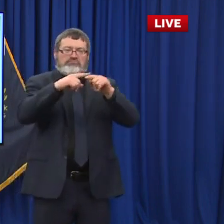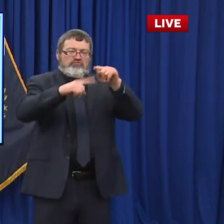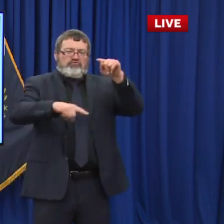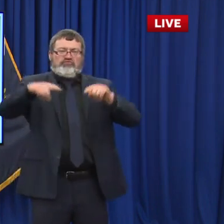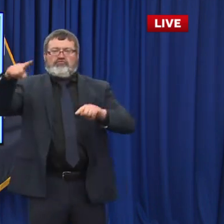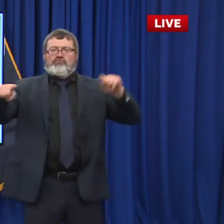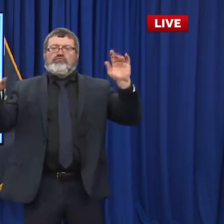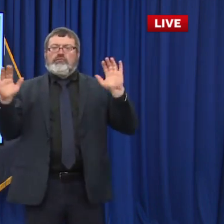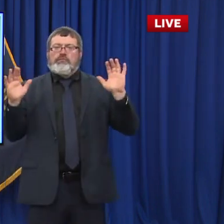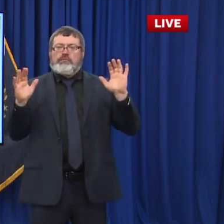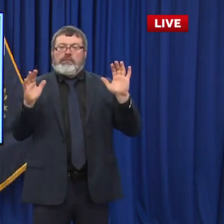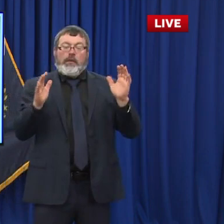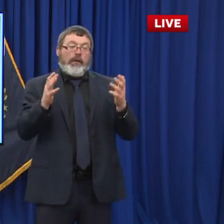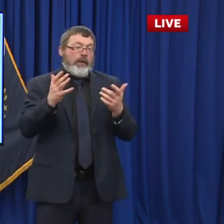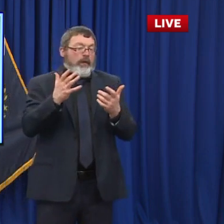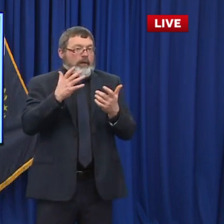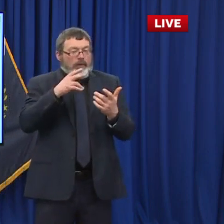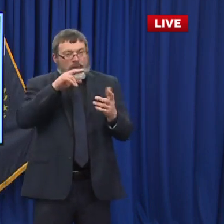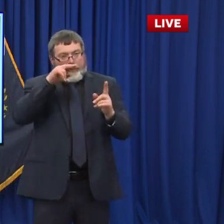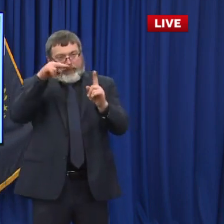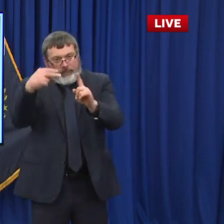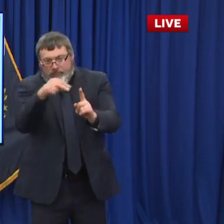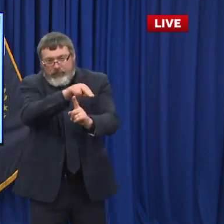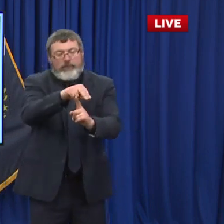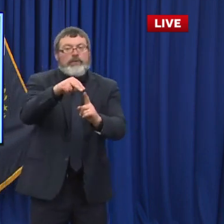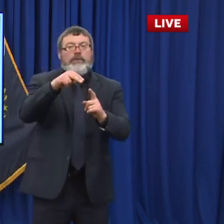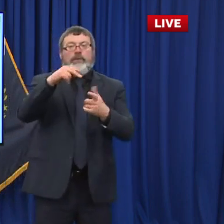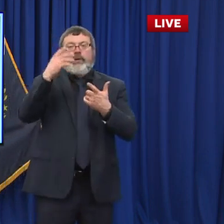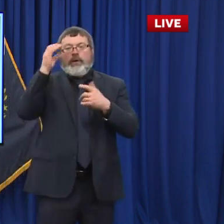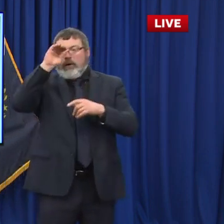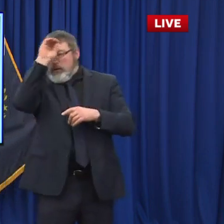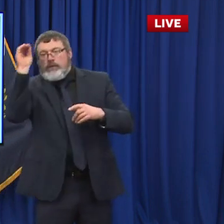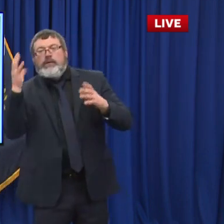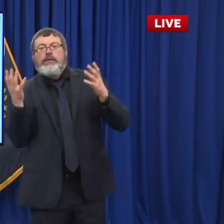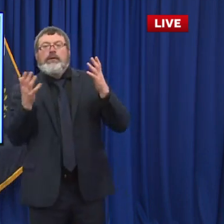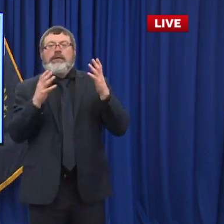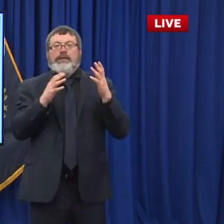WHAT’S APPROPRIATE IN TERMS OF YOU KNOW, PUBLIC PARTICIPATION TAXATION ALL OF THOSE ISSUES.